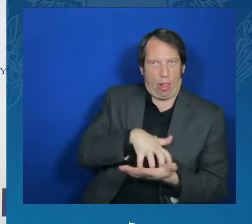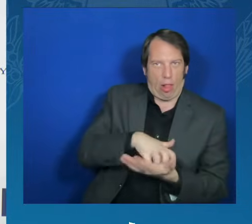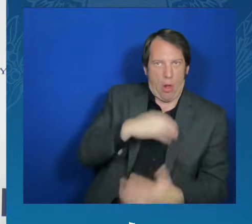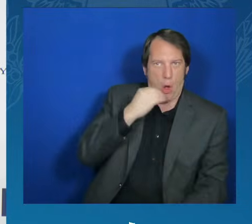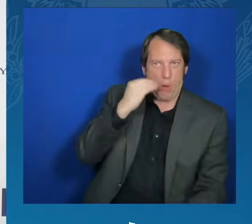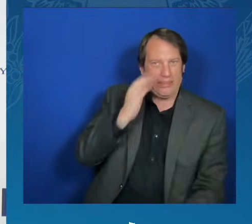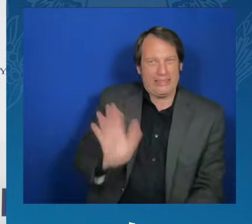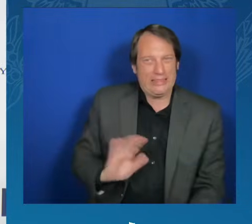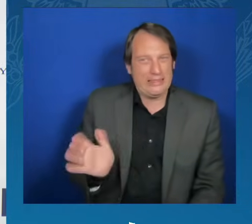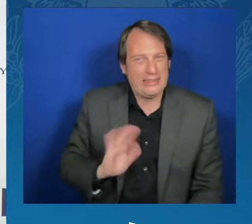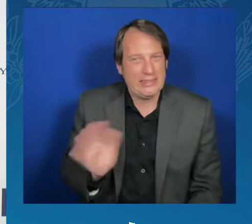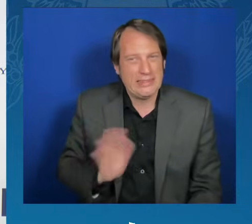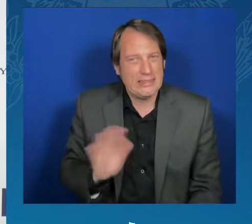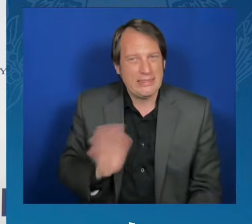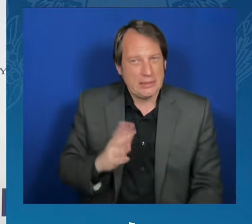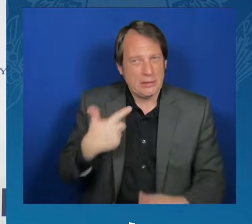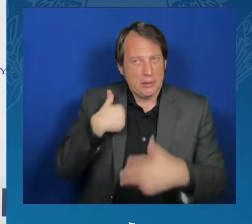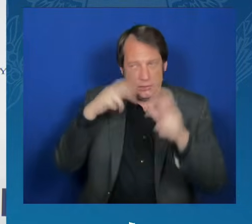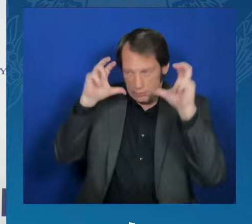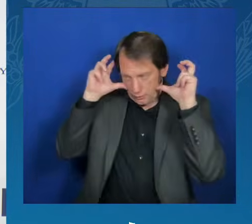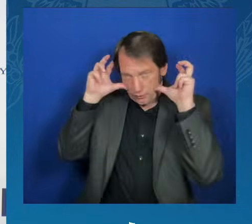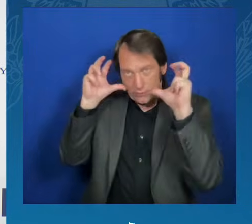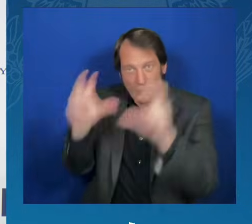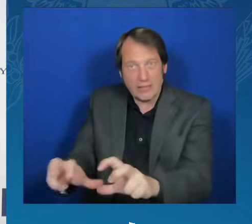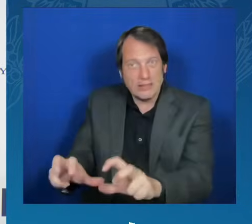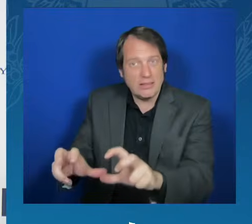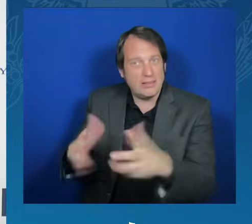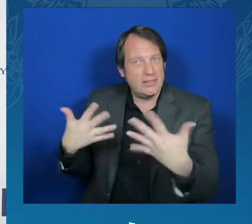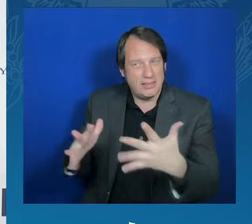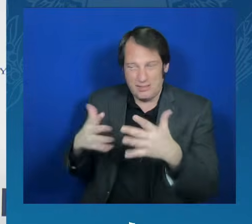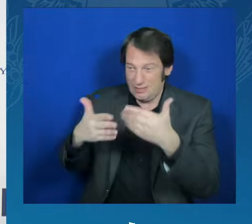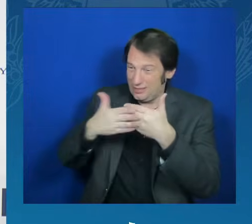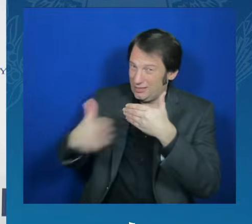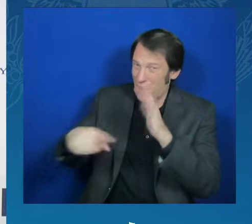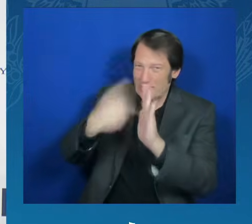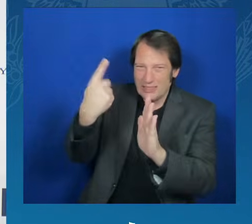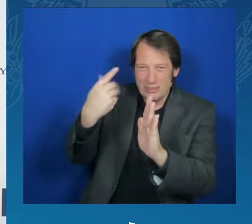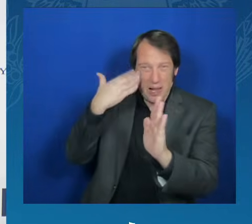with more than 40,000 infrastructure projects across all of our 50 states.